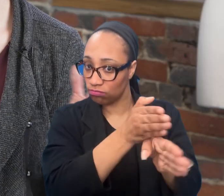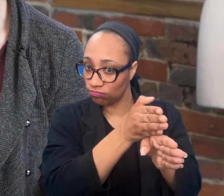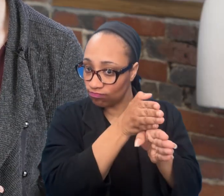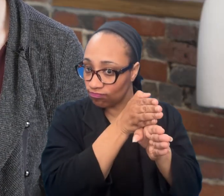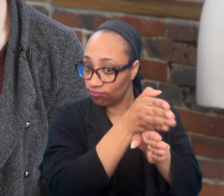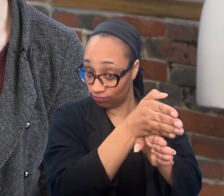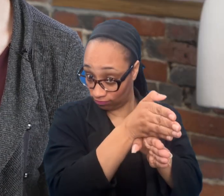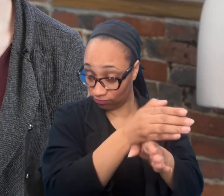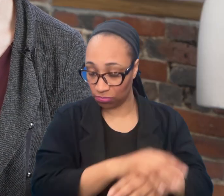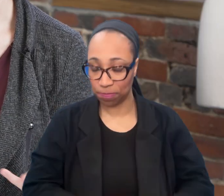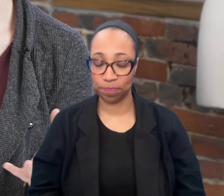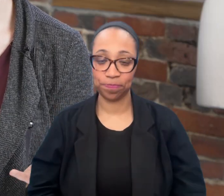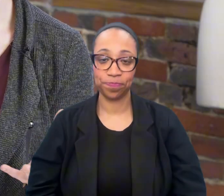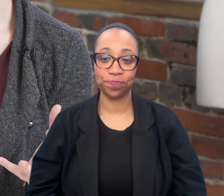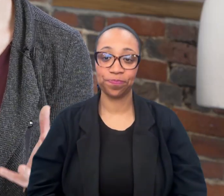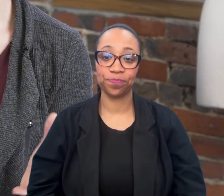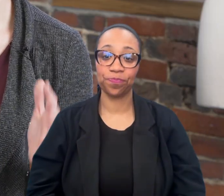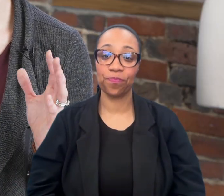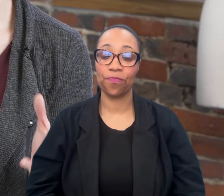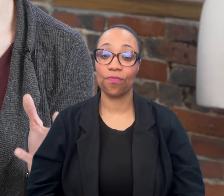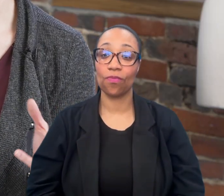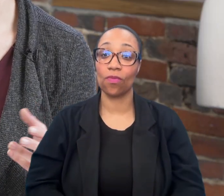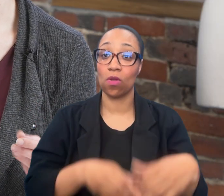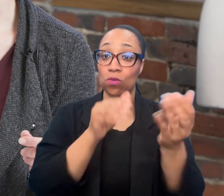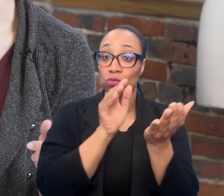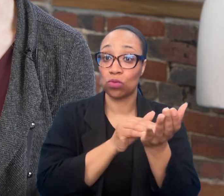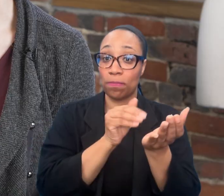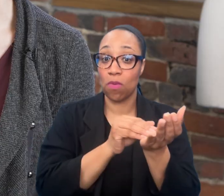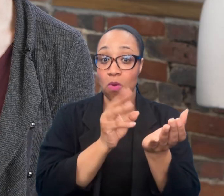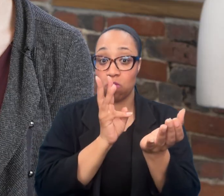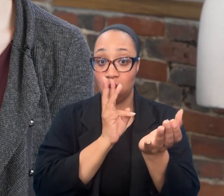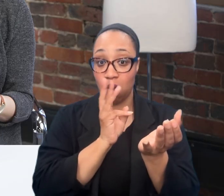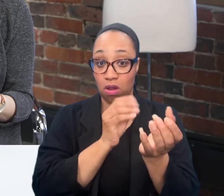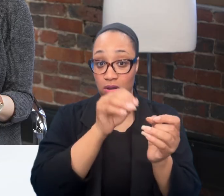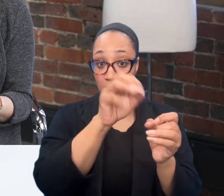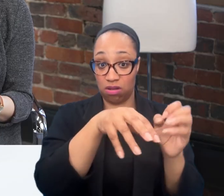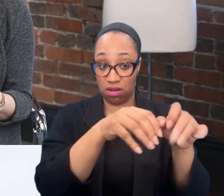a clean separate bowl from the rest of your food dishes and fill it with warm soapy water the parts